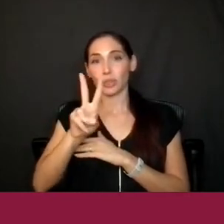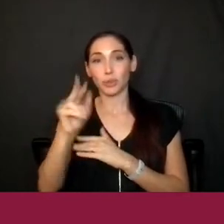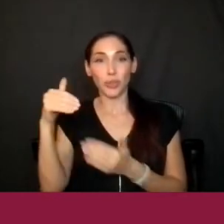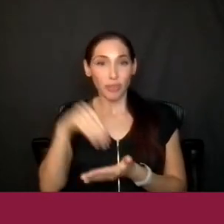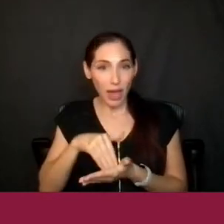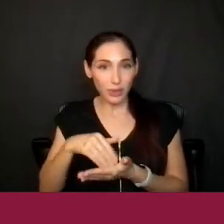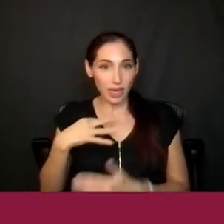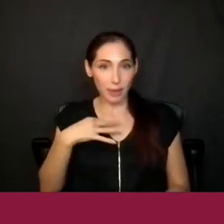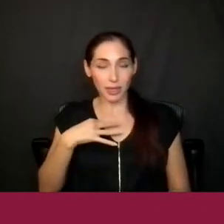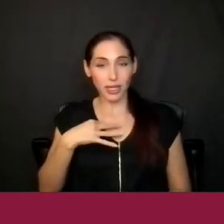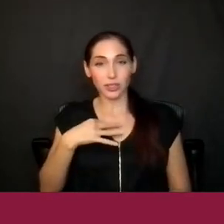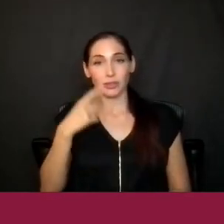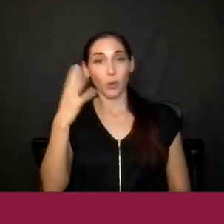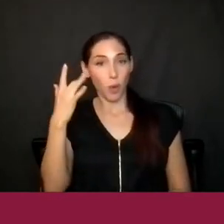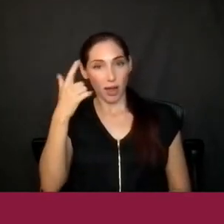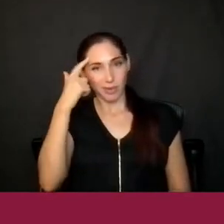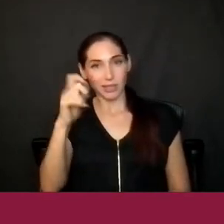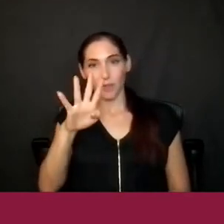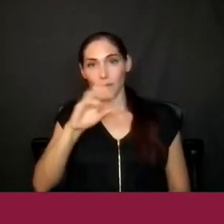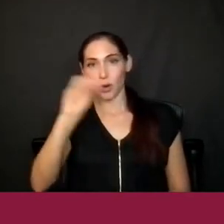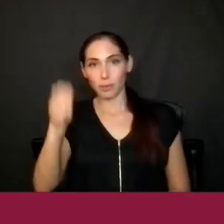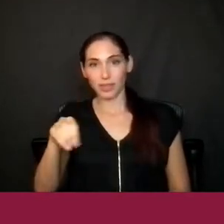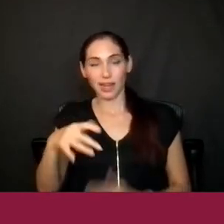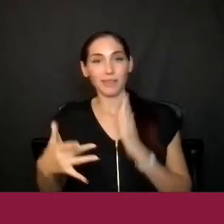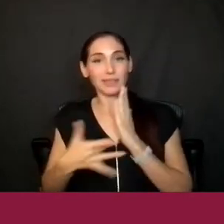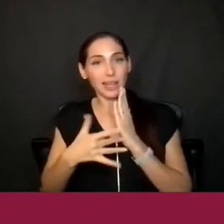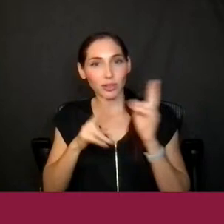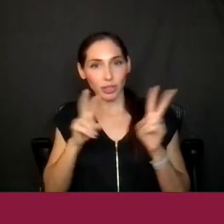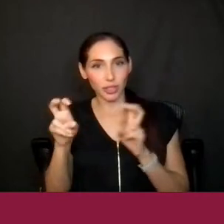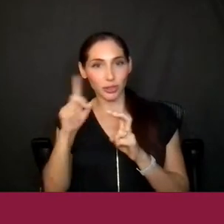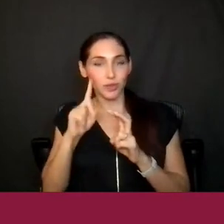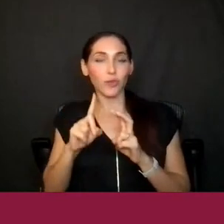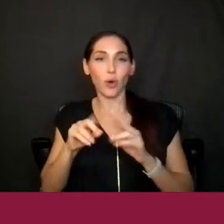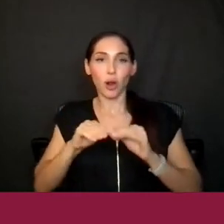40% technical issues with launching and rolling out of the applications.